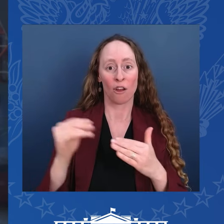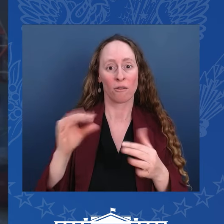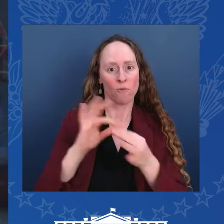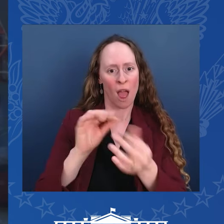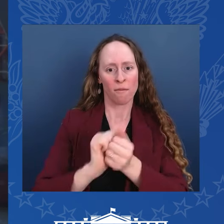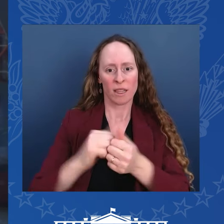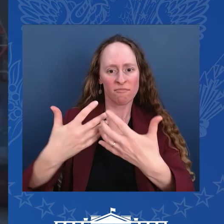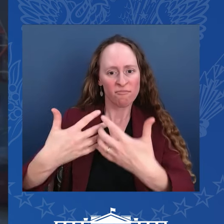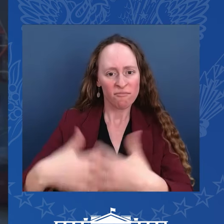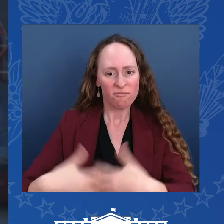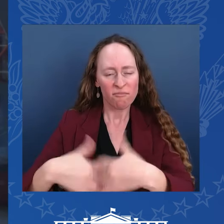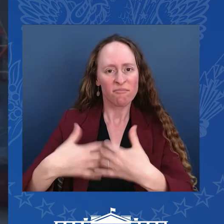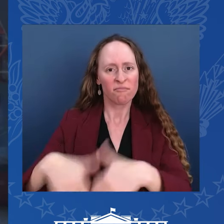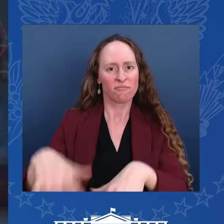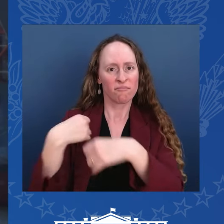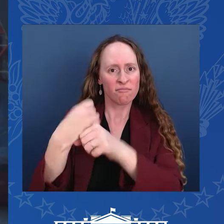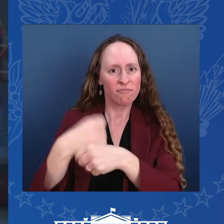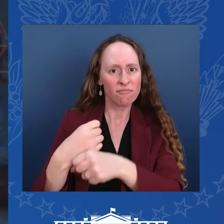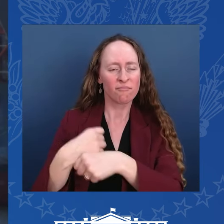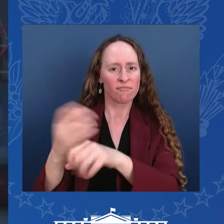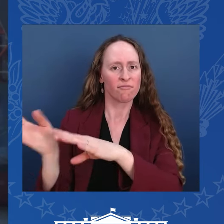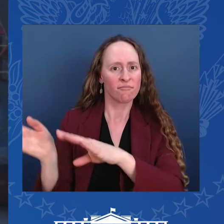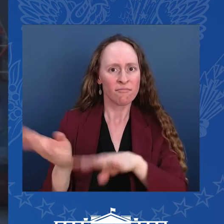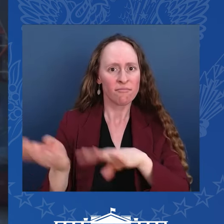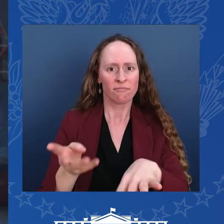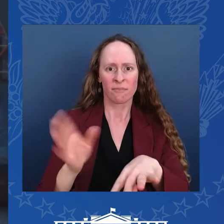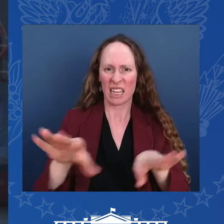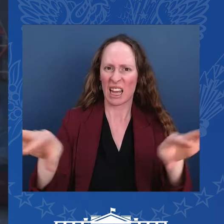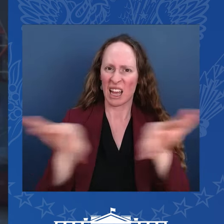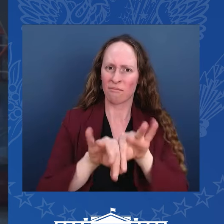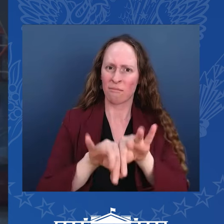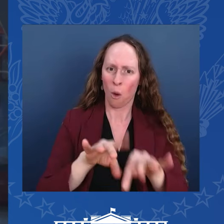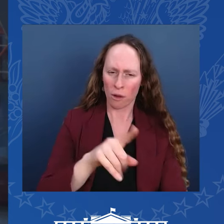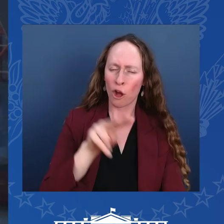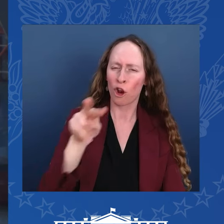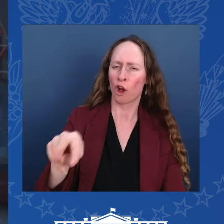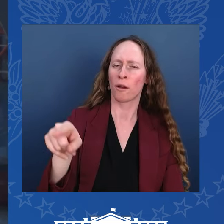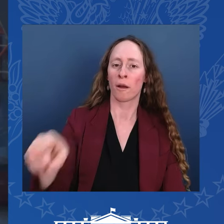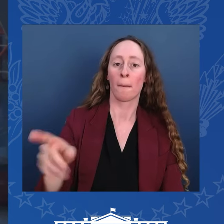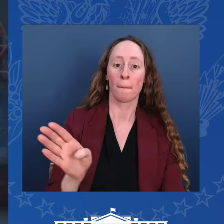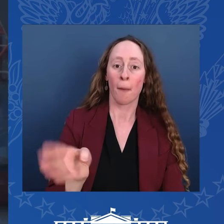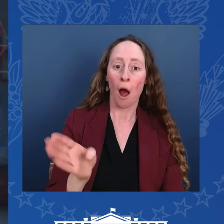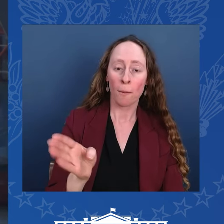For example, look at Baltimore and the Potomac Tunnel. It's 150 years old. I've walked through that kind of commute